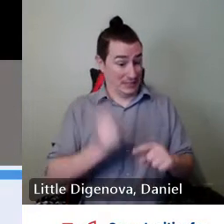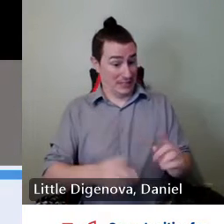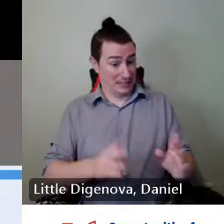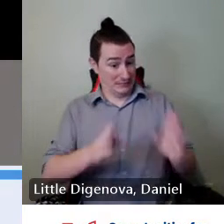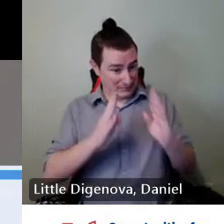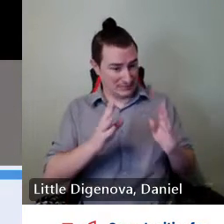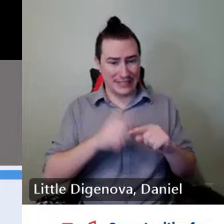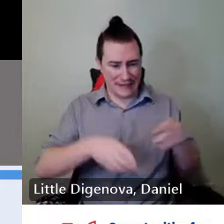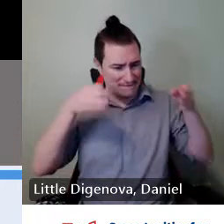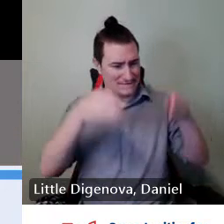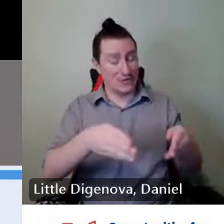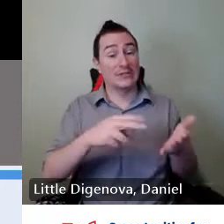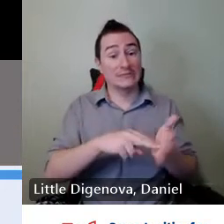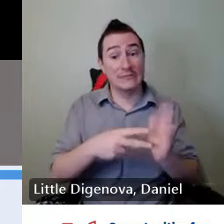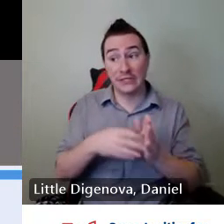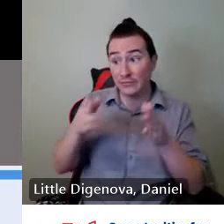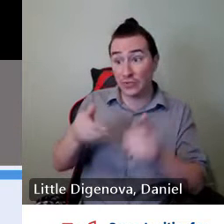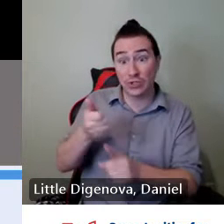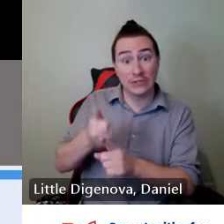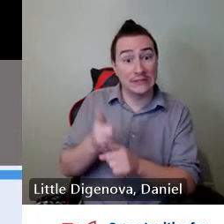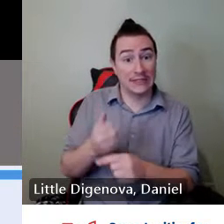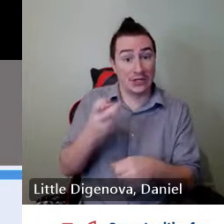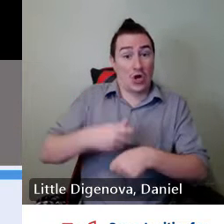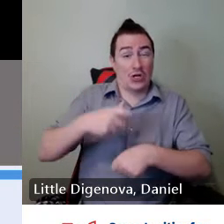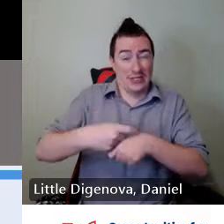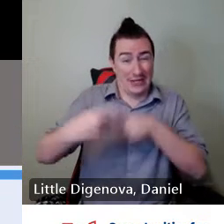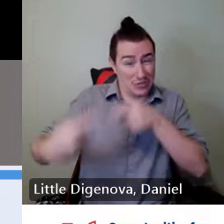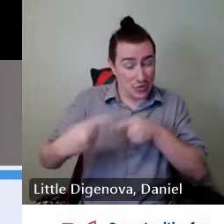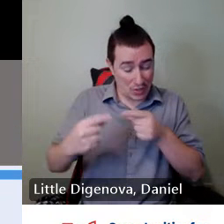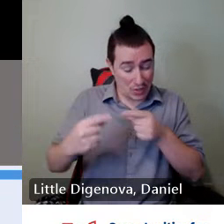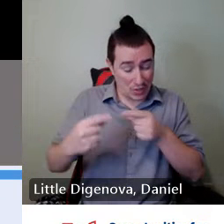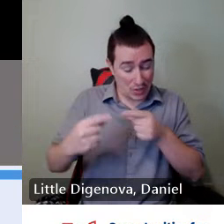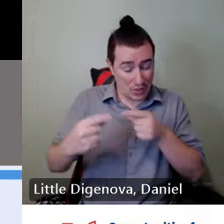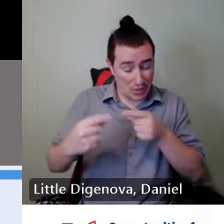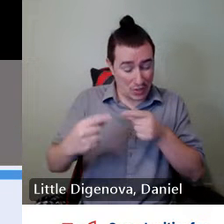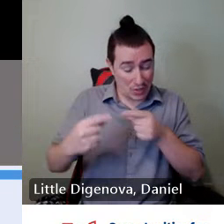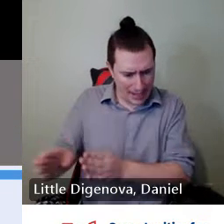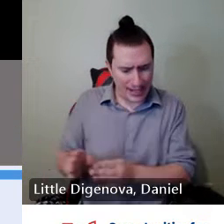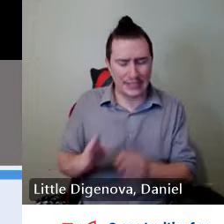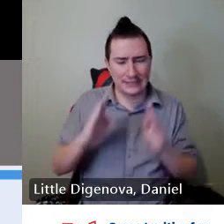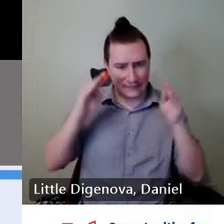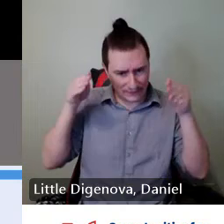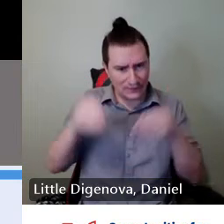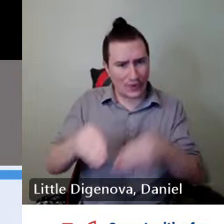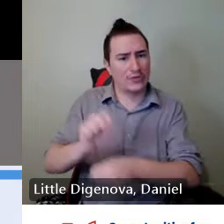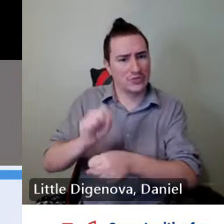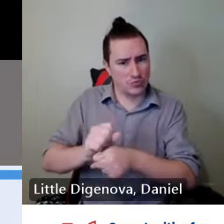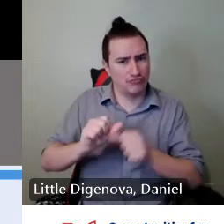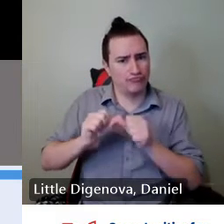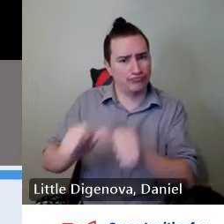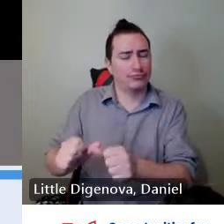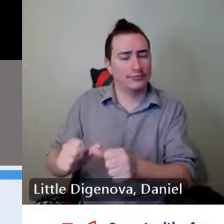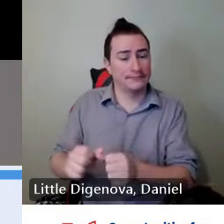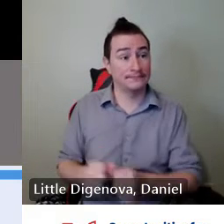person's ability to focus, stay organized, and stay on task. Hyperactivity can cause a person to fidget, move about, or